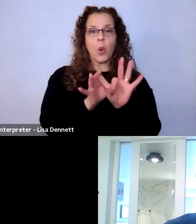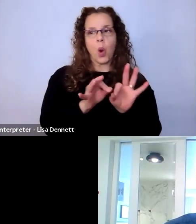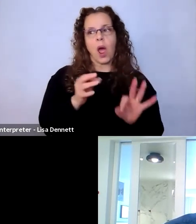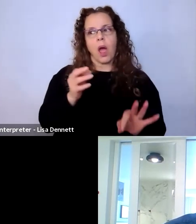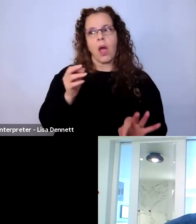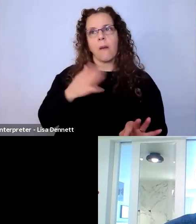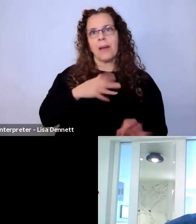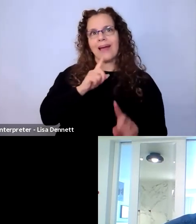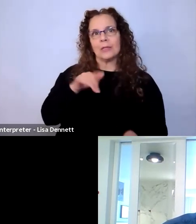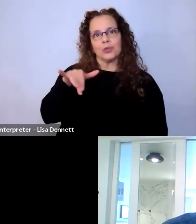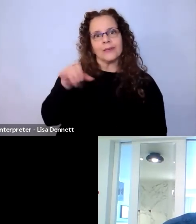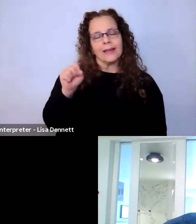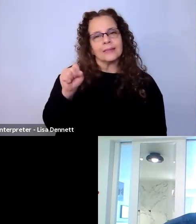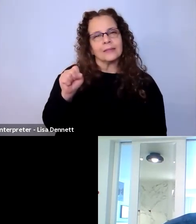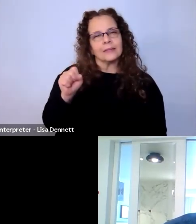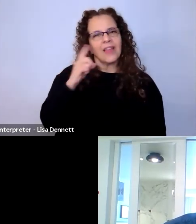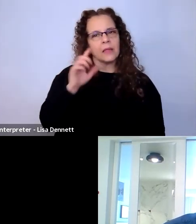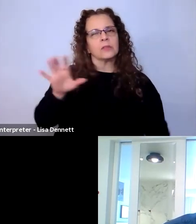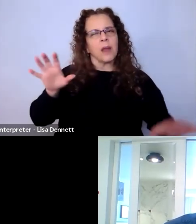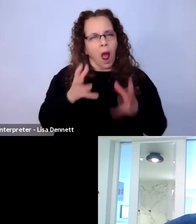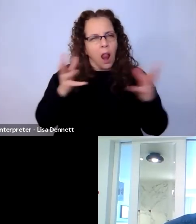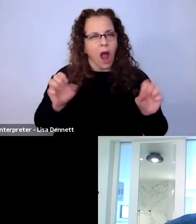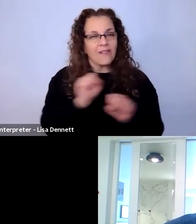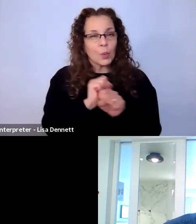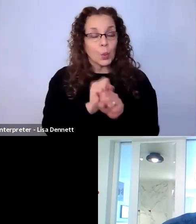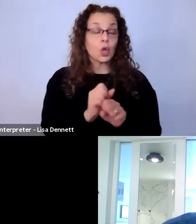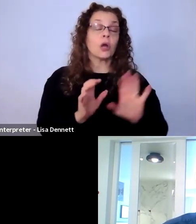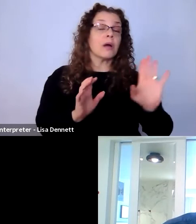There has been a lot of work are there still situations where perfect